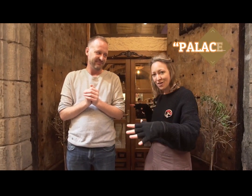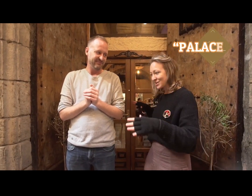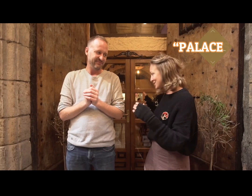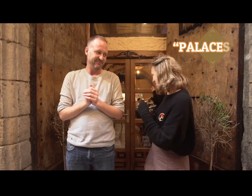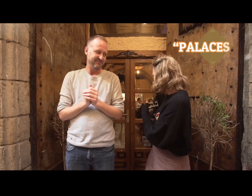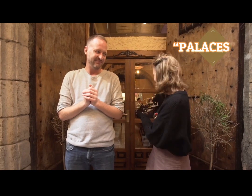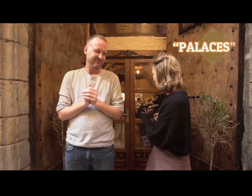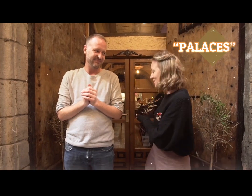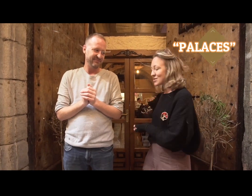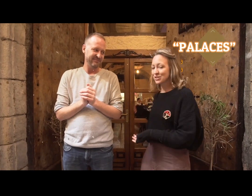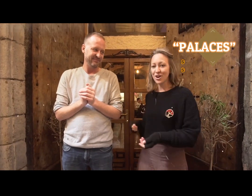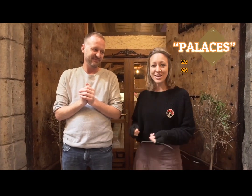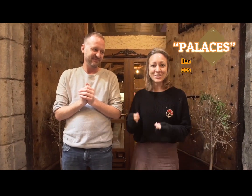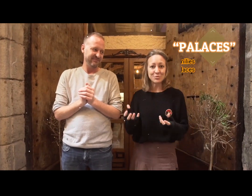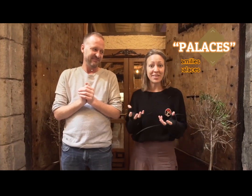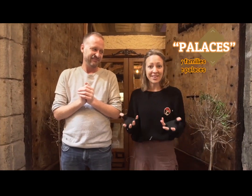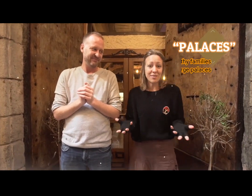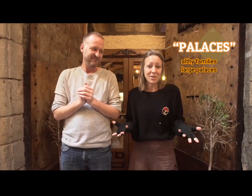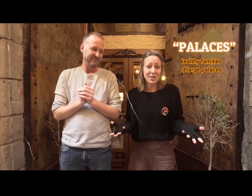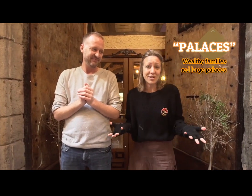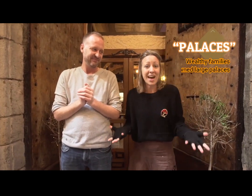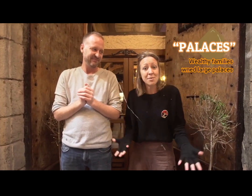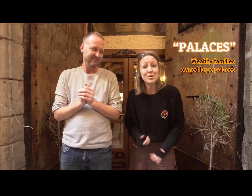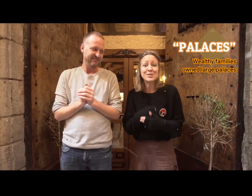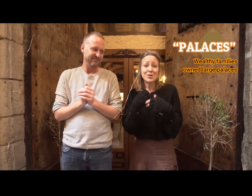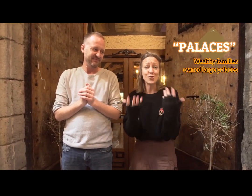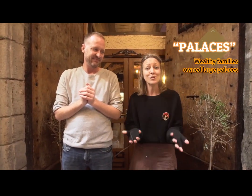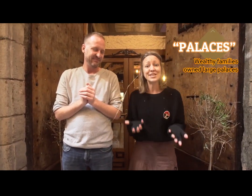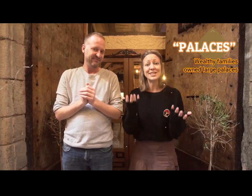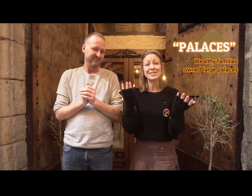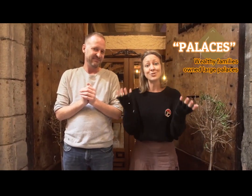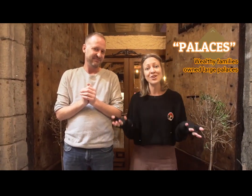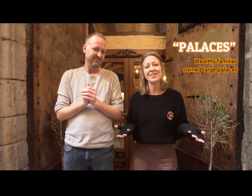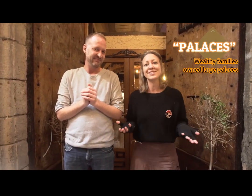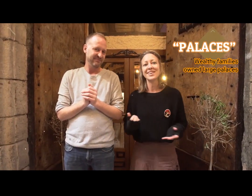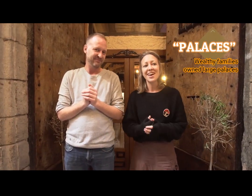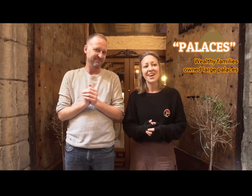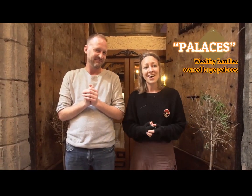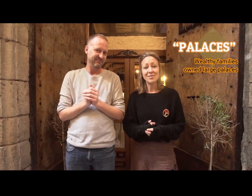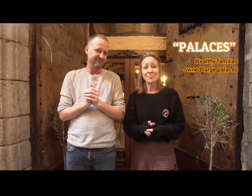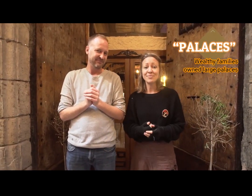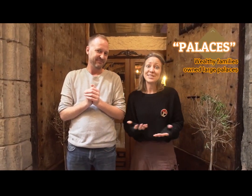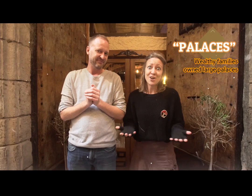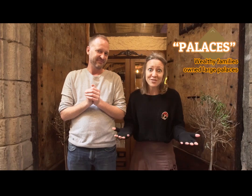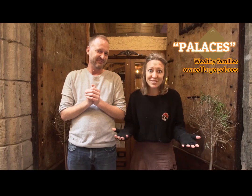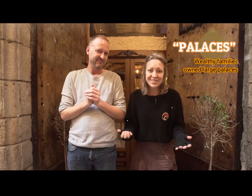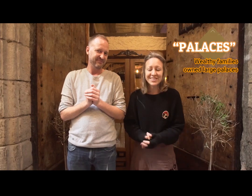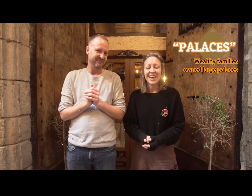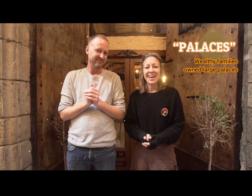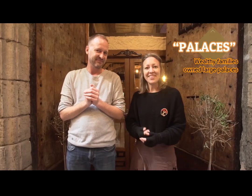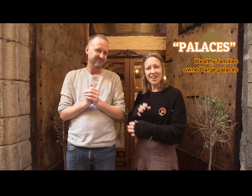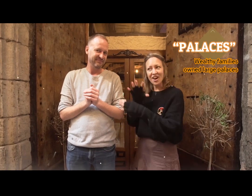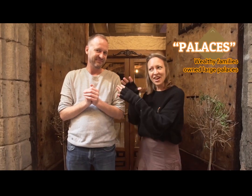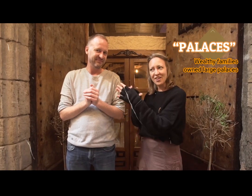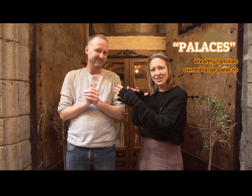this is where they kept the animals: horses, donkeys... the servants stayed here too